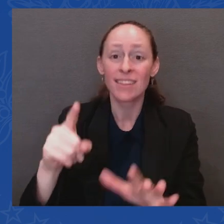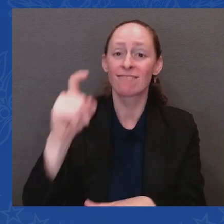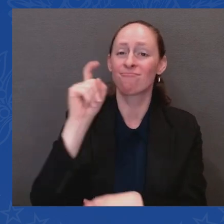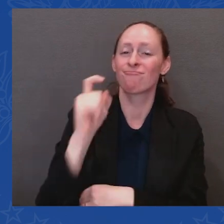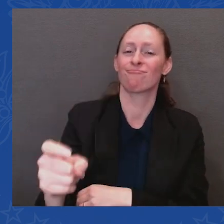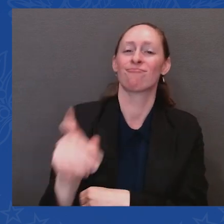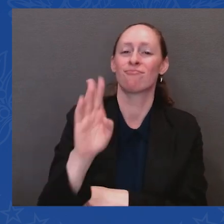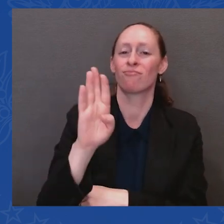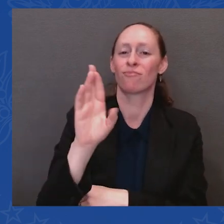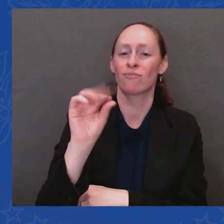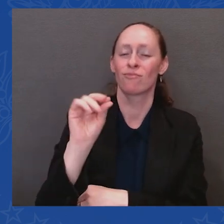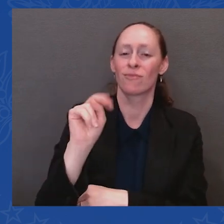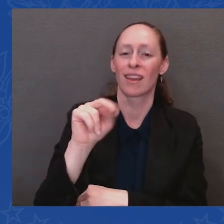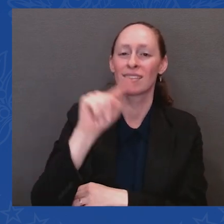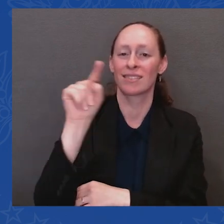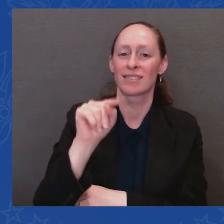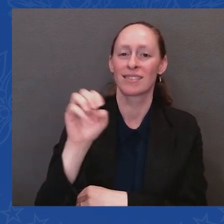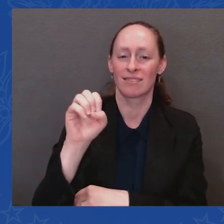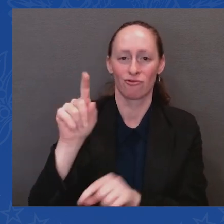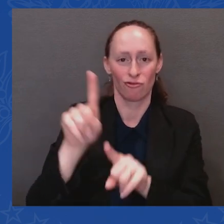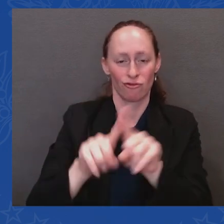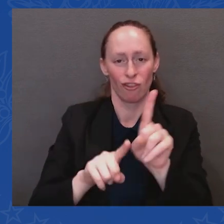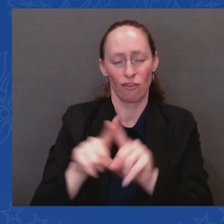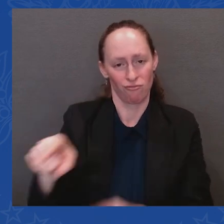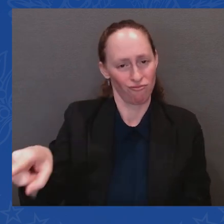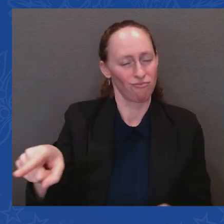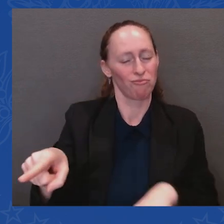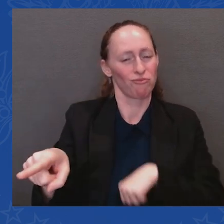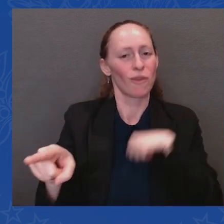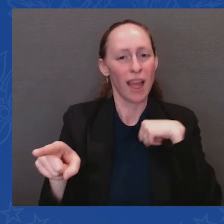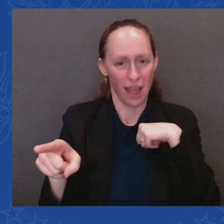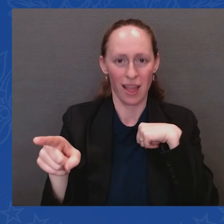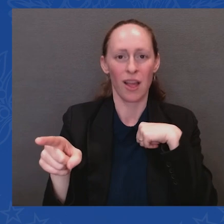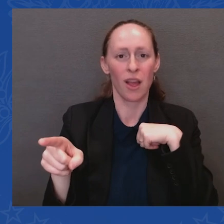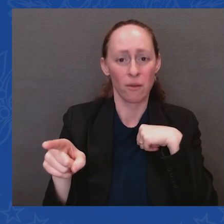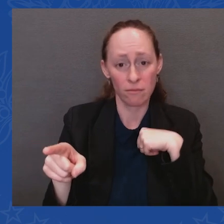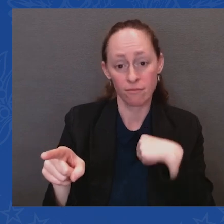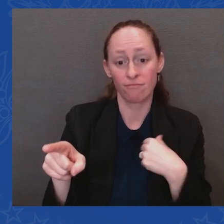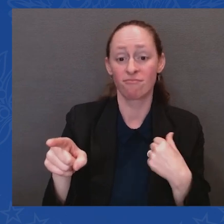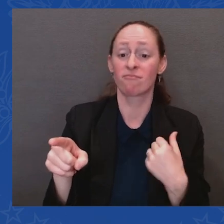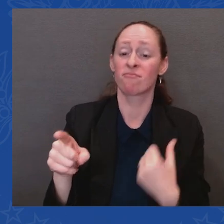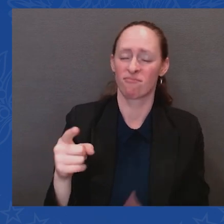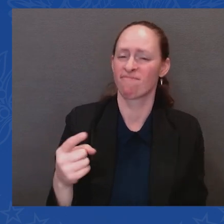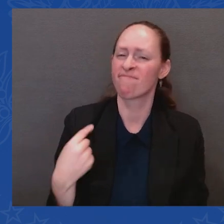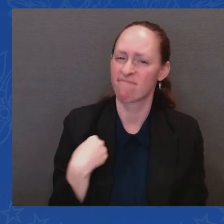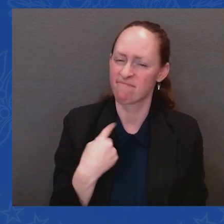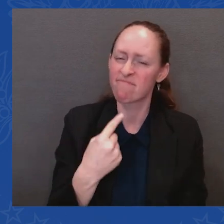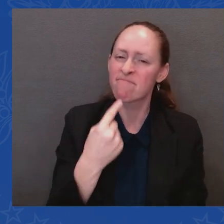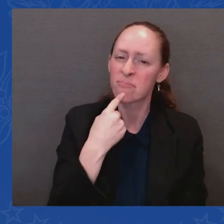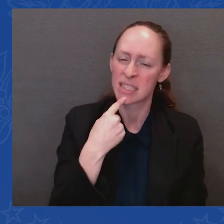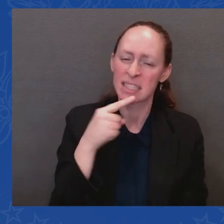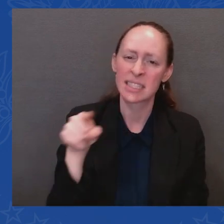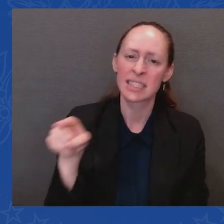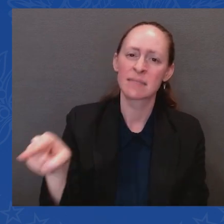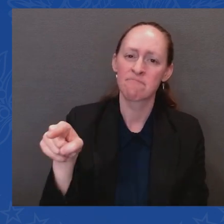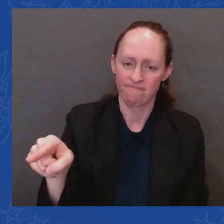and the Delaware Conspicuous Service Cross. We miss him. I can still hear my wife, Jill,